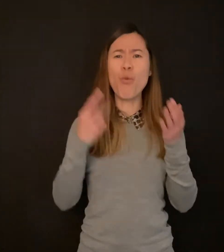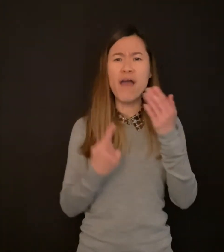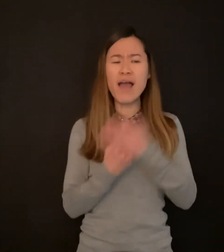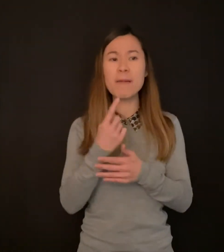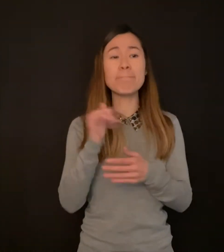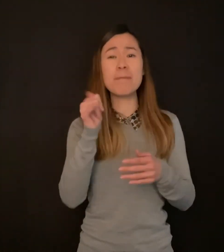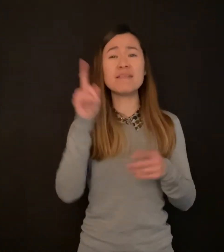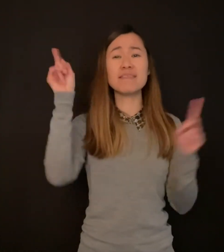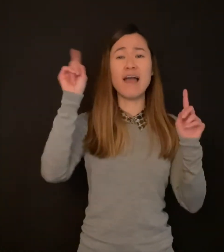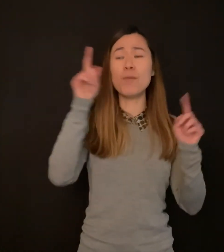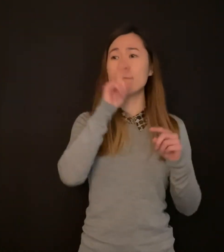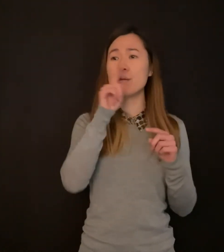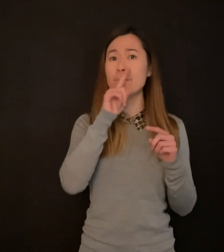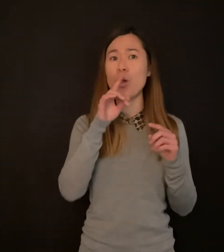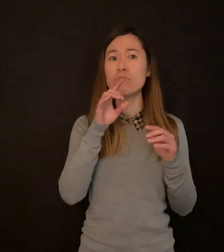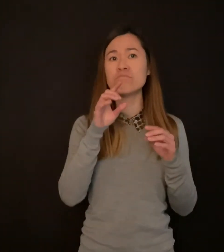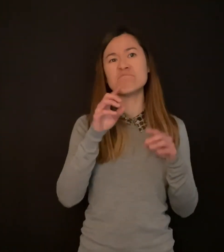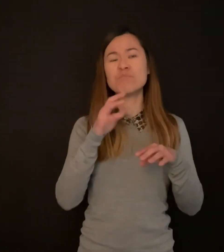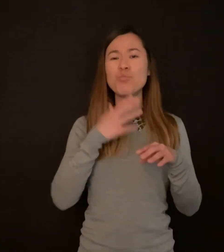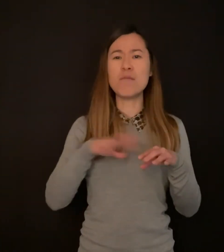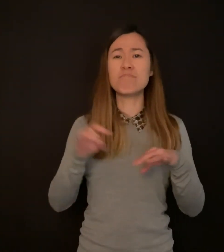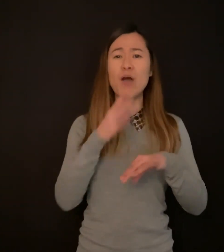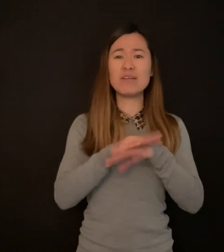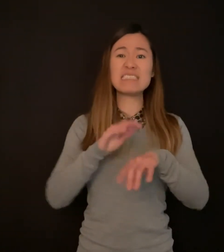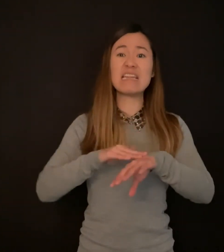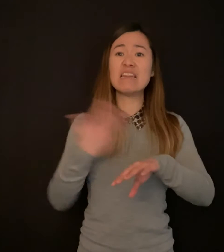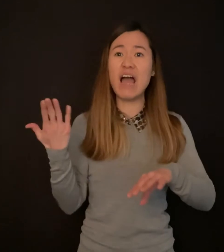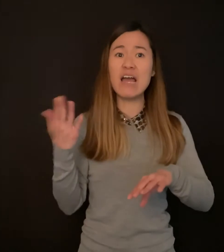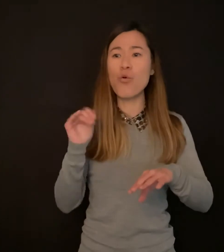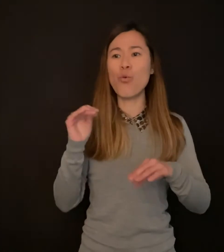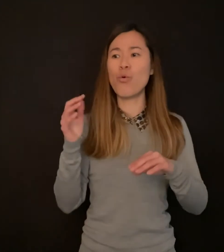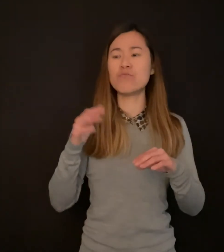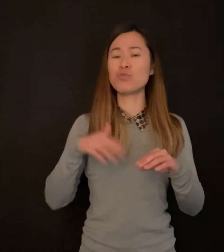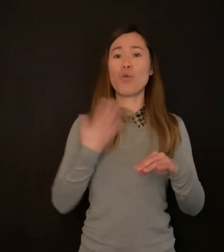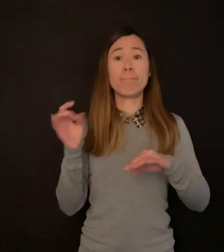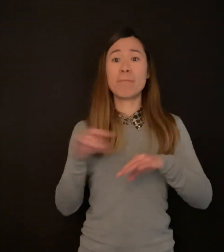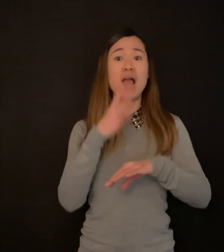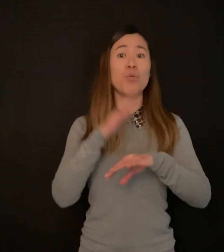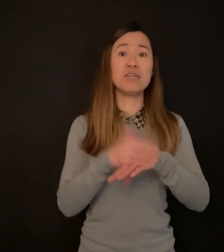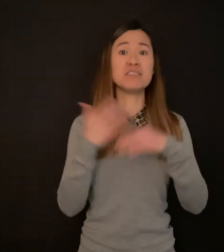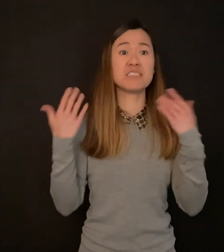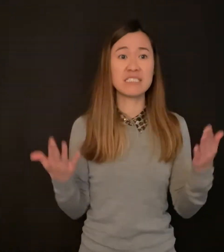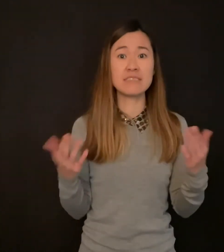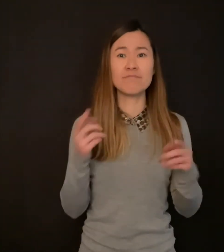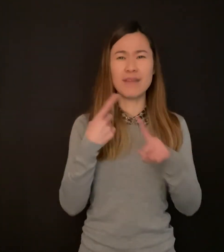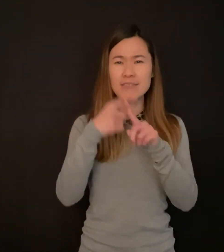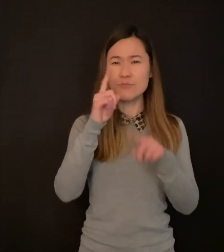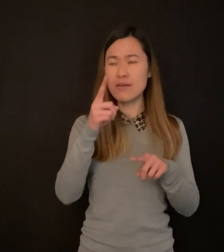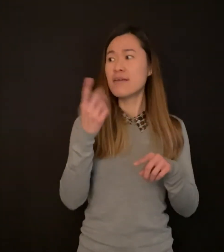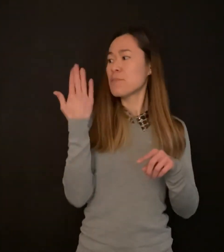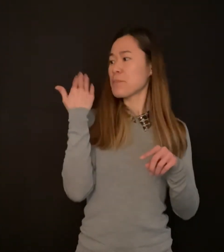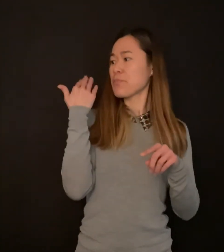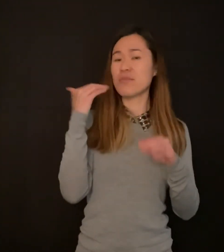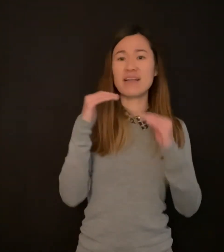Eliza wrote about divorce, she wanted to express her thoughts and feelings and share her experience.